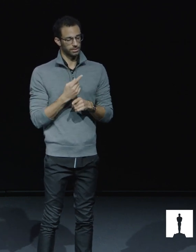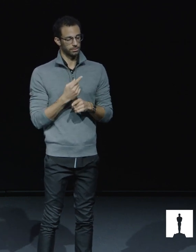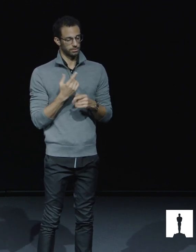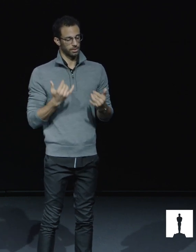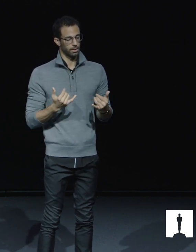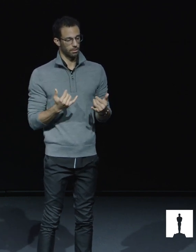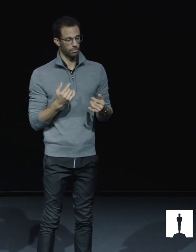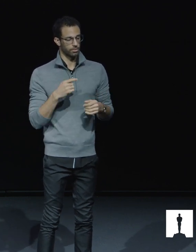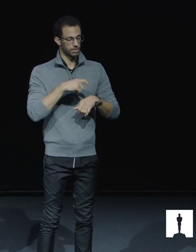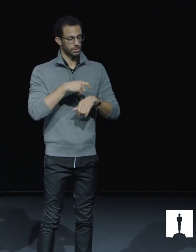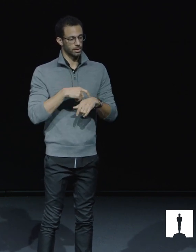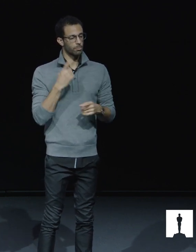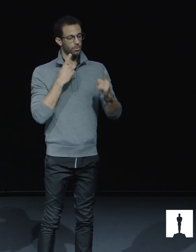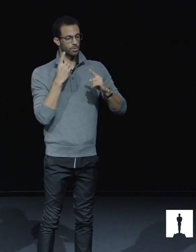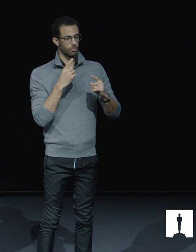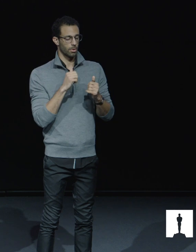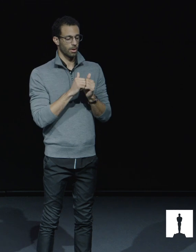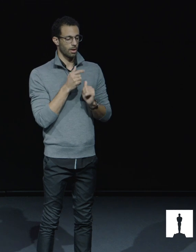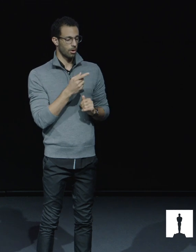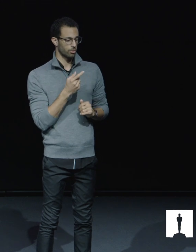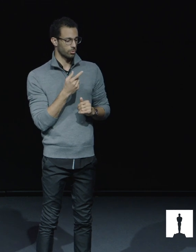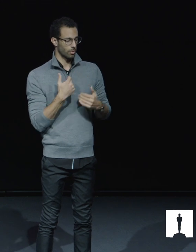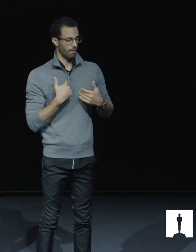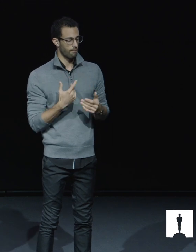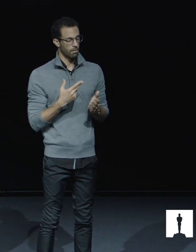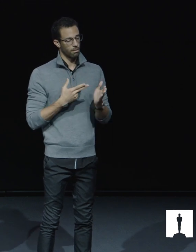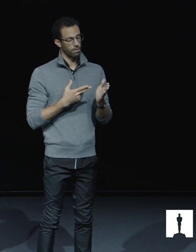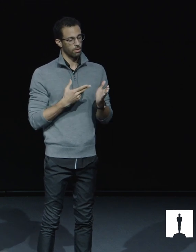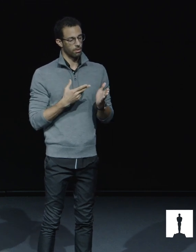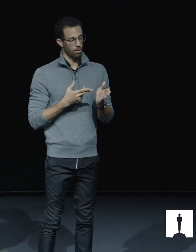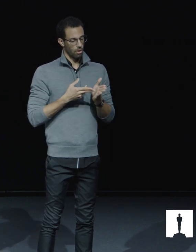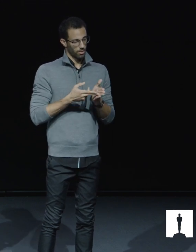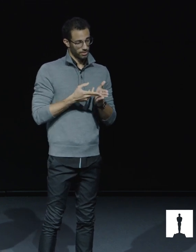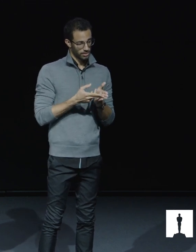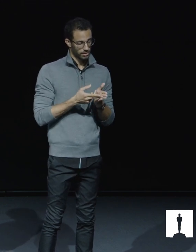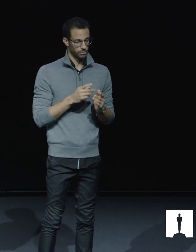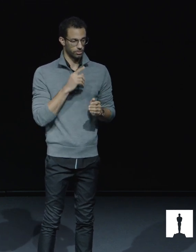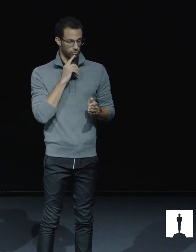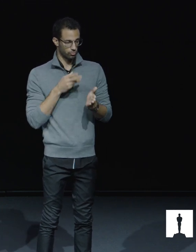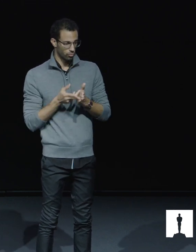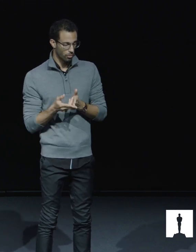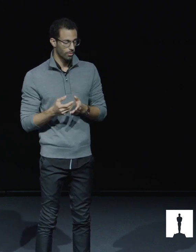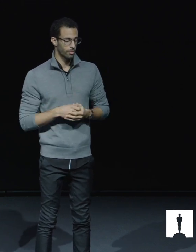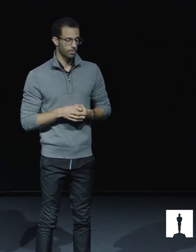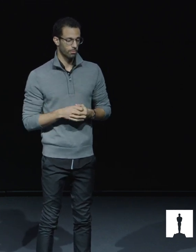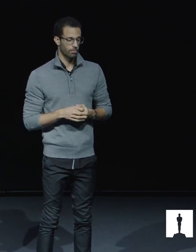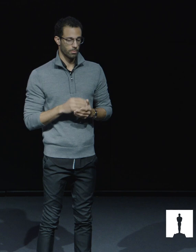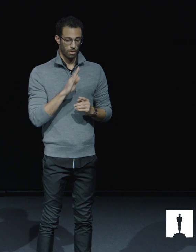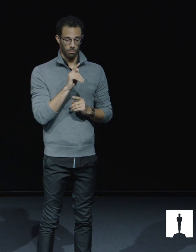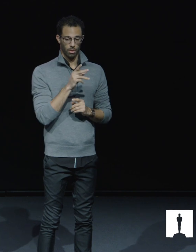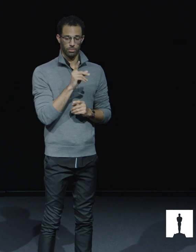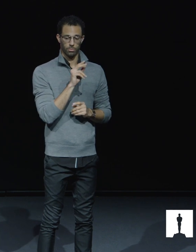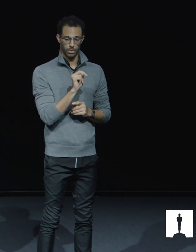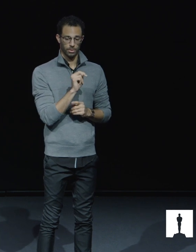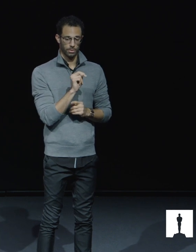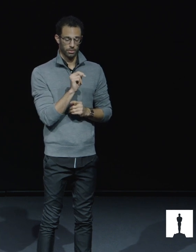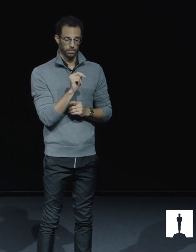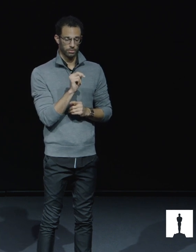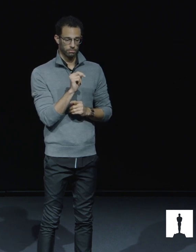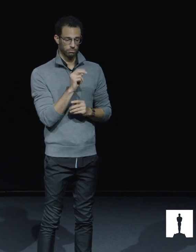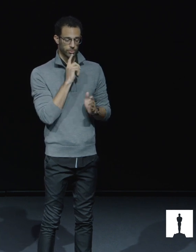and truth. Baldwin, in a pretty powerful moment within THE DEVILE FINDS WORK, concentrates